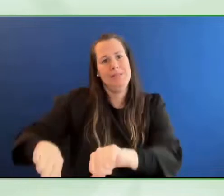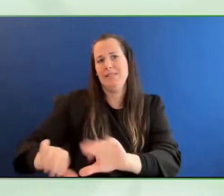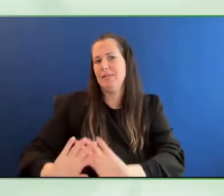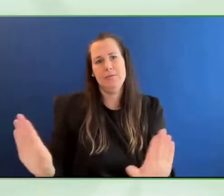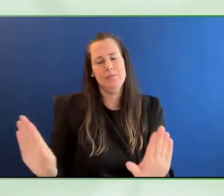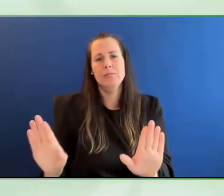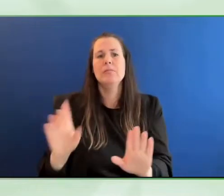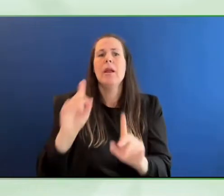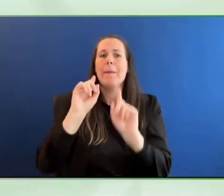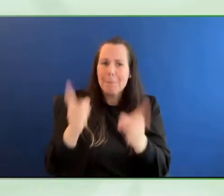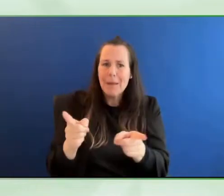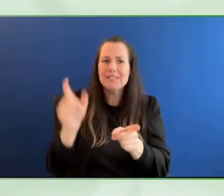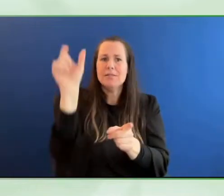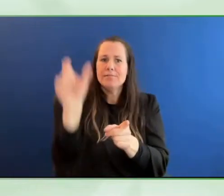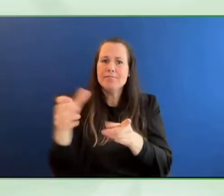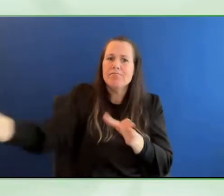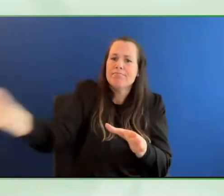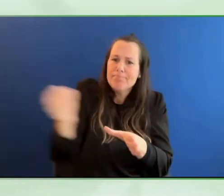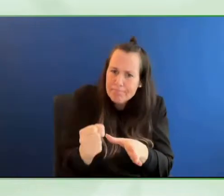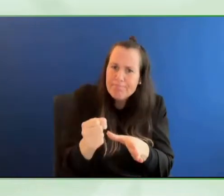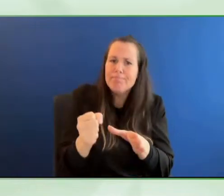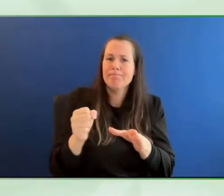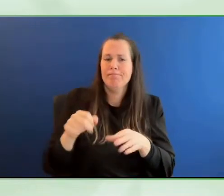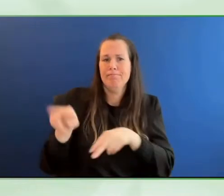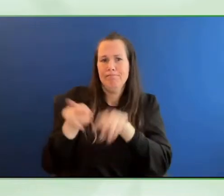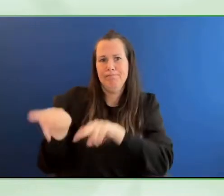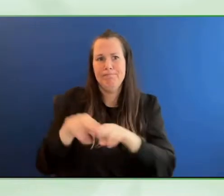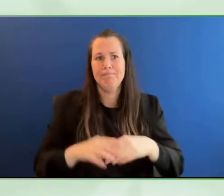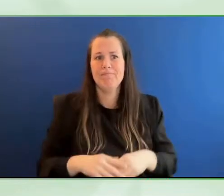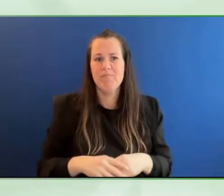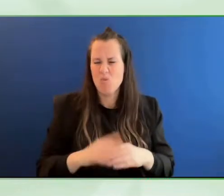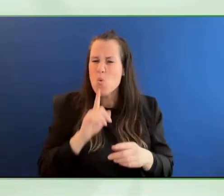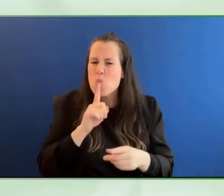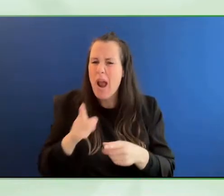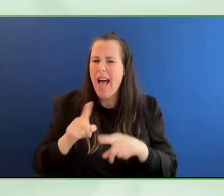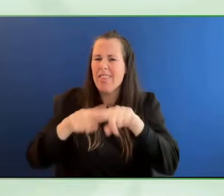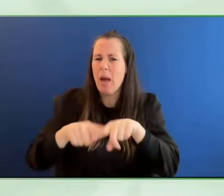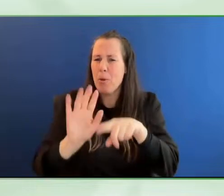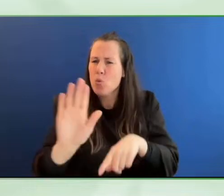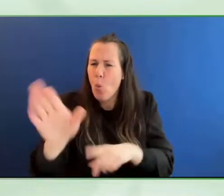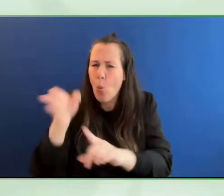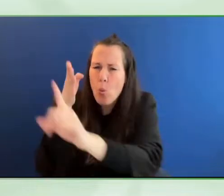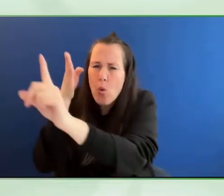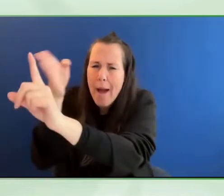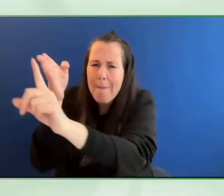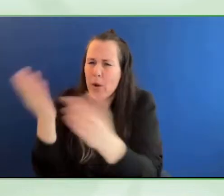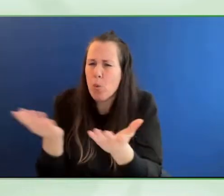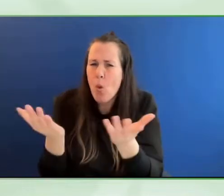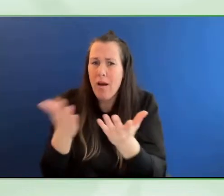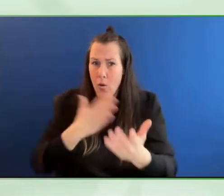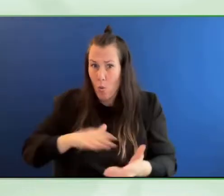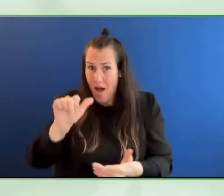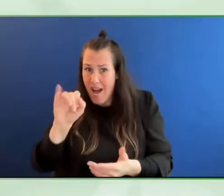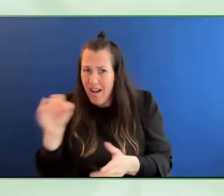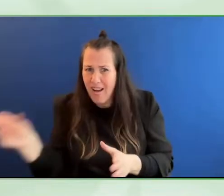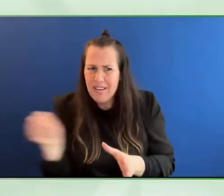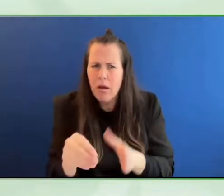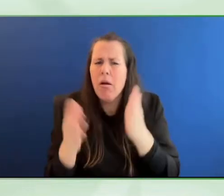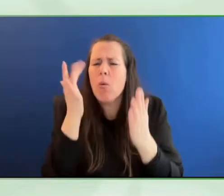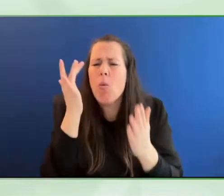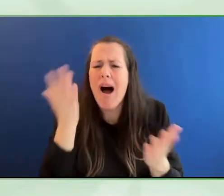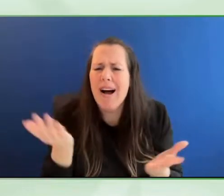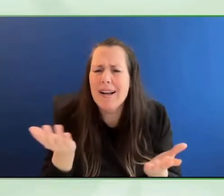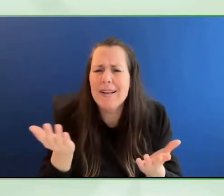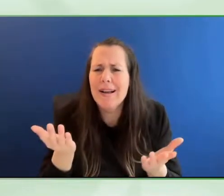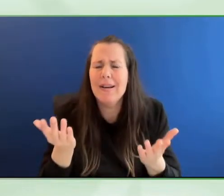They would never be designed to meet your need, as a human they are designed